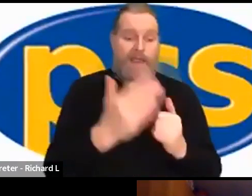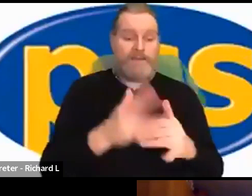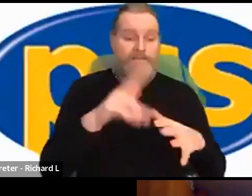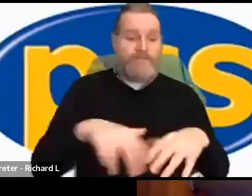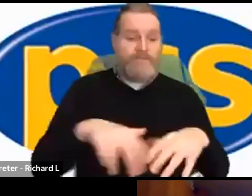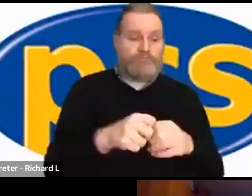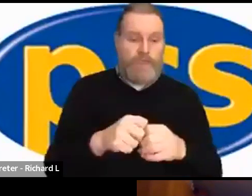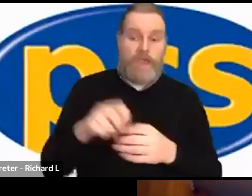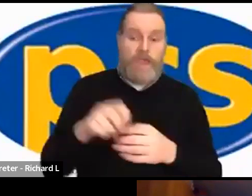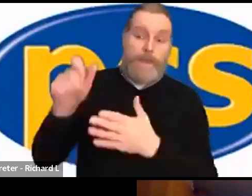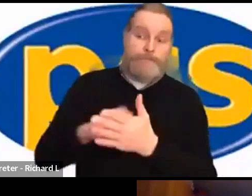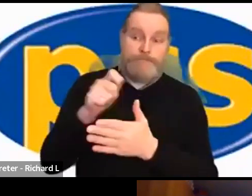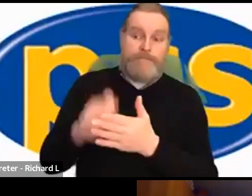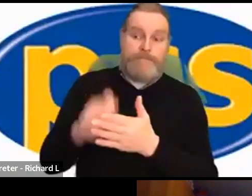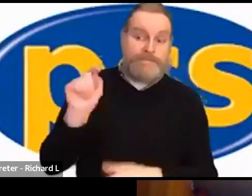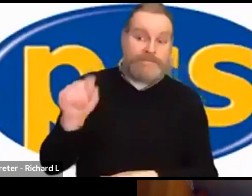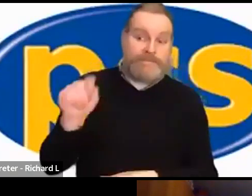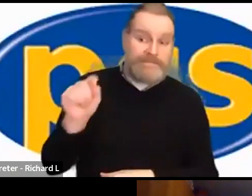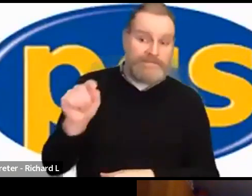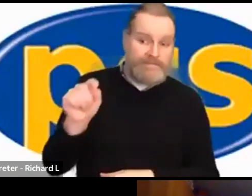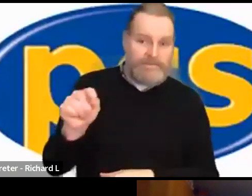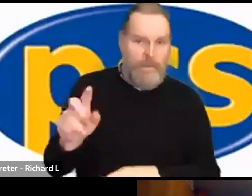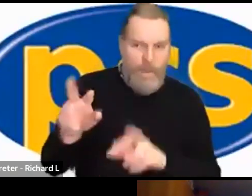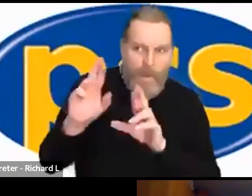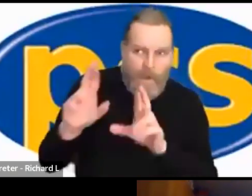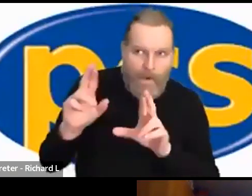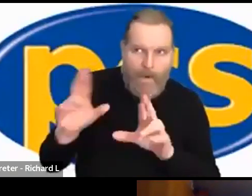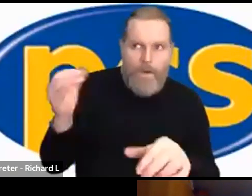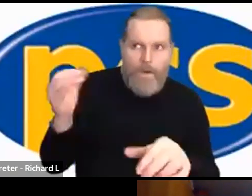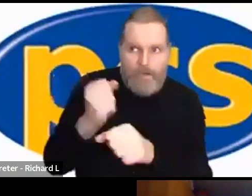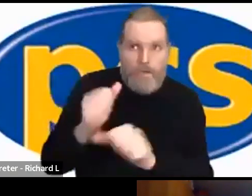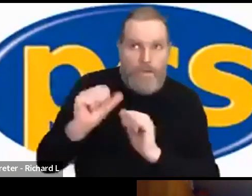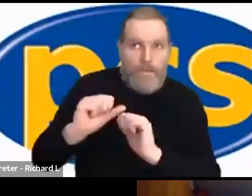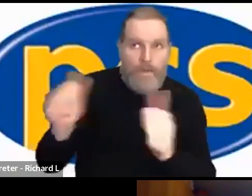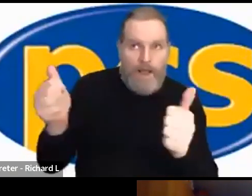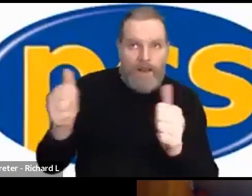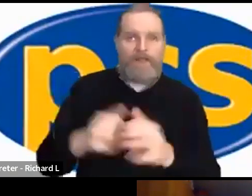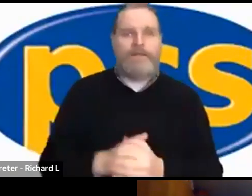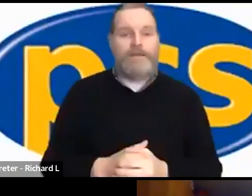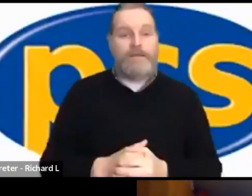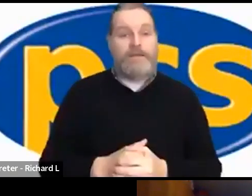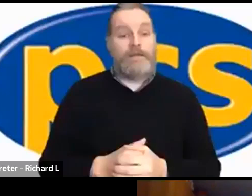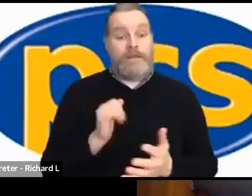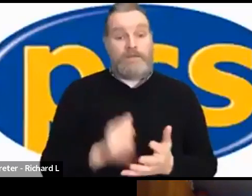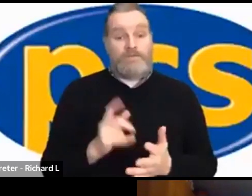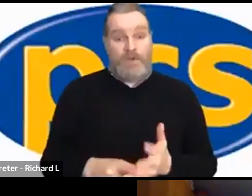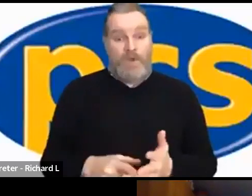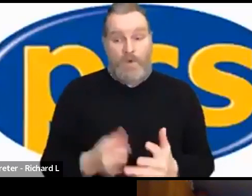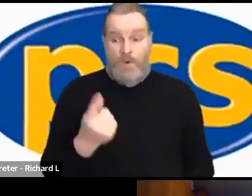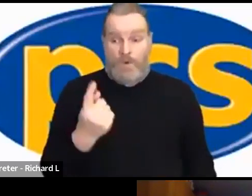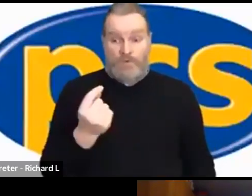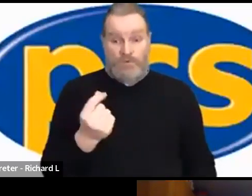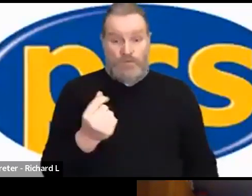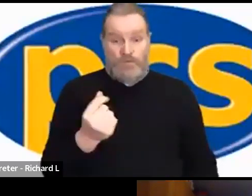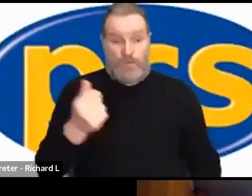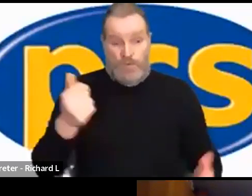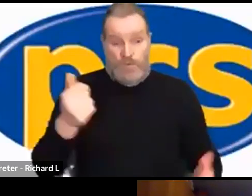If we can win the ballots there If we can win the ballots there, and the signs are that that is already going very , very well very well. y well, so y well, so I'll finish with this